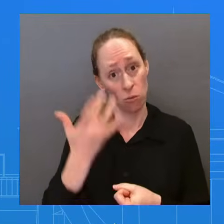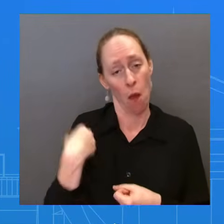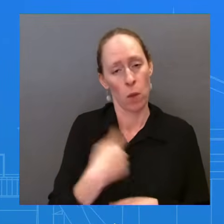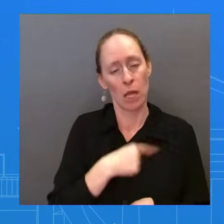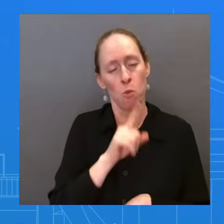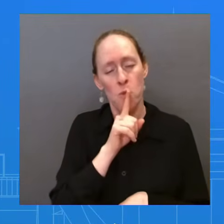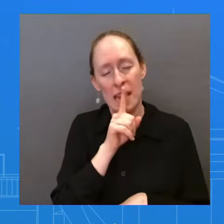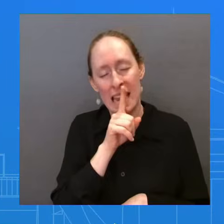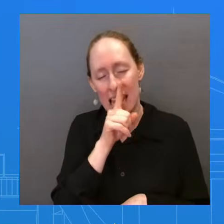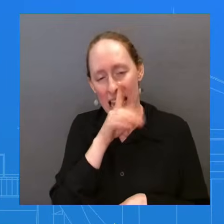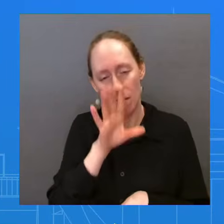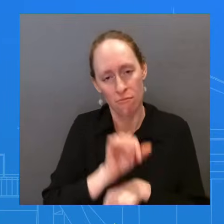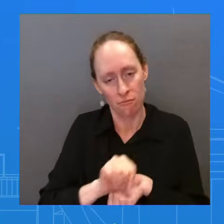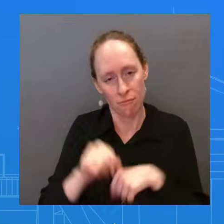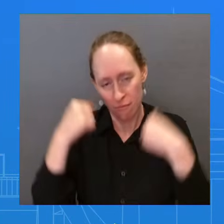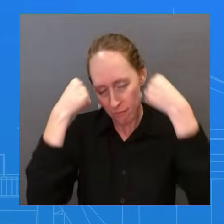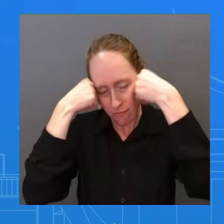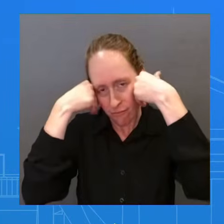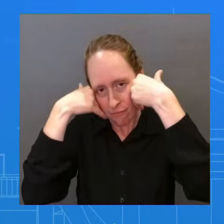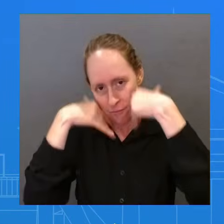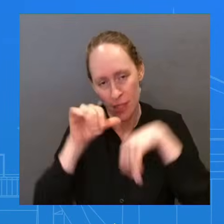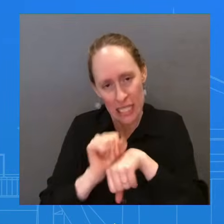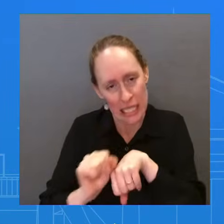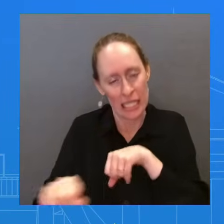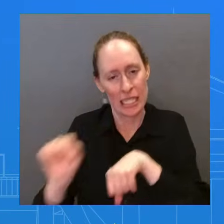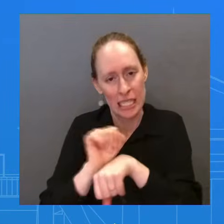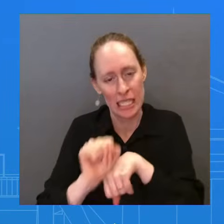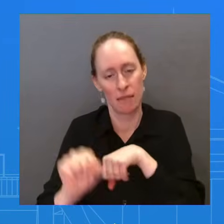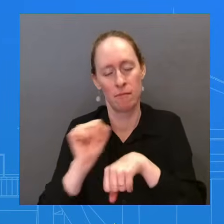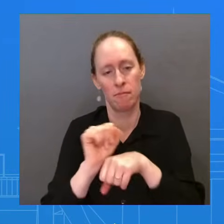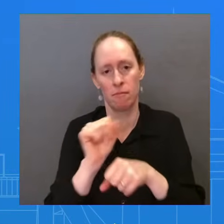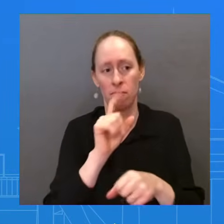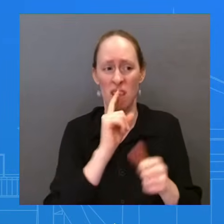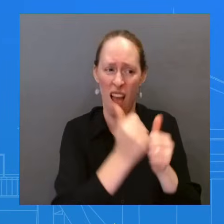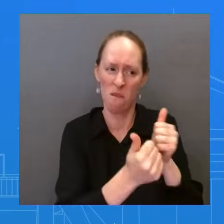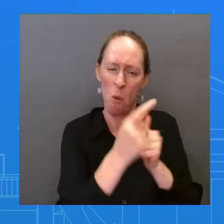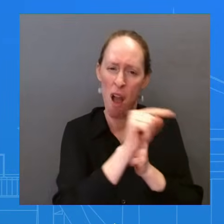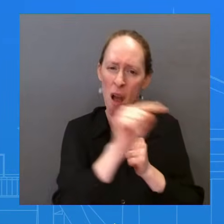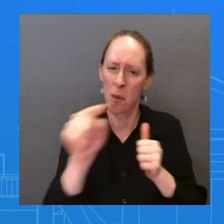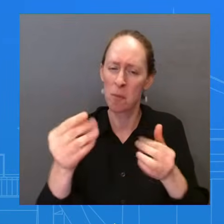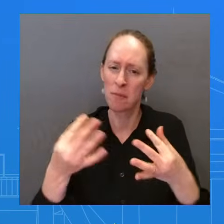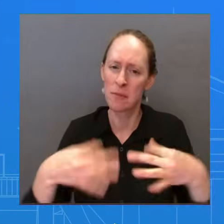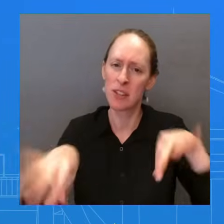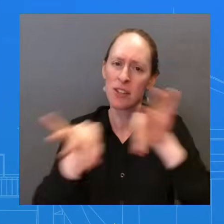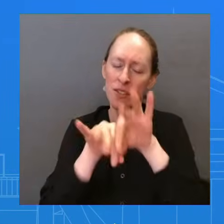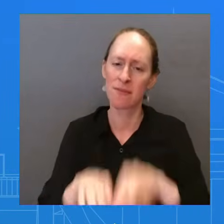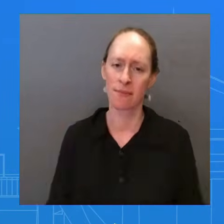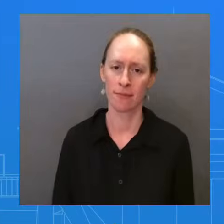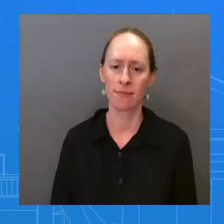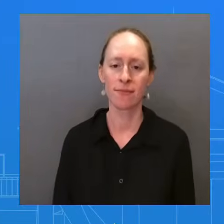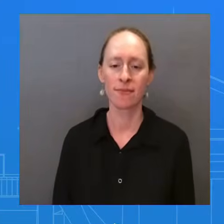Ms. Jean-Pierre: Go ahead. The Press: Thanks, John. Quick question about Kosovo. As you know, there's been quite a few tensions